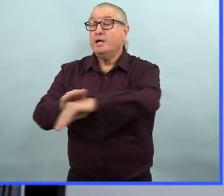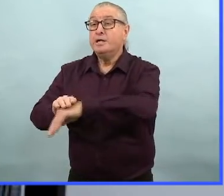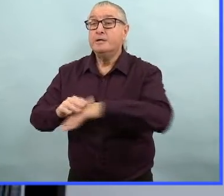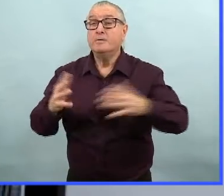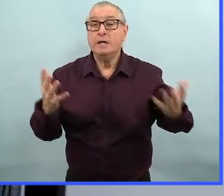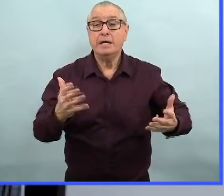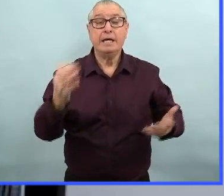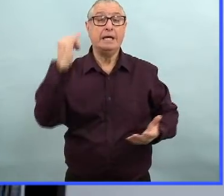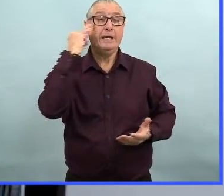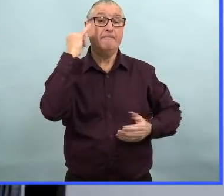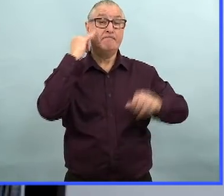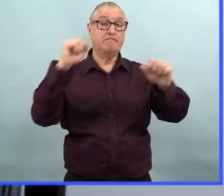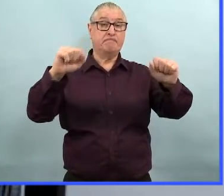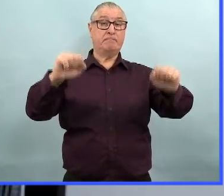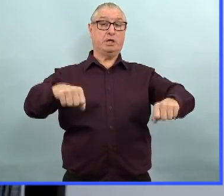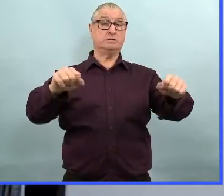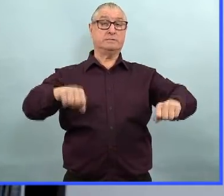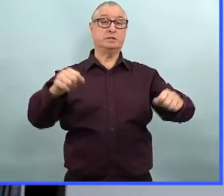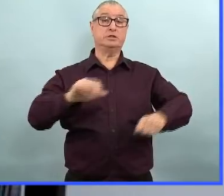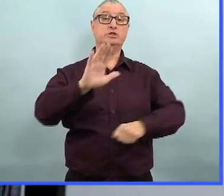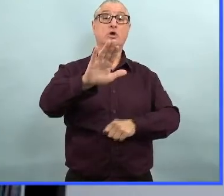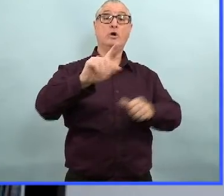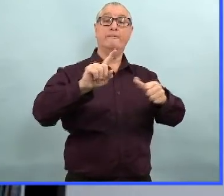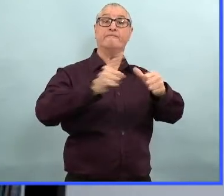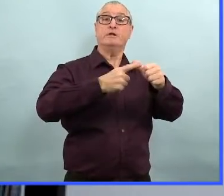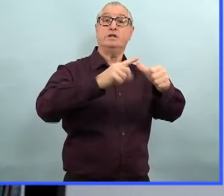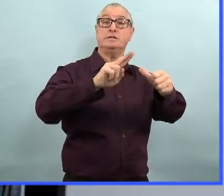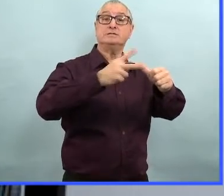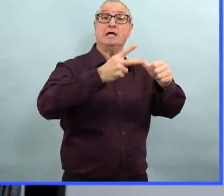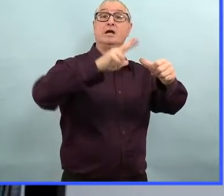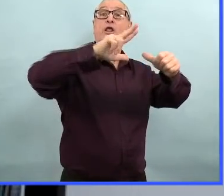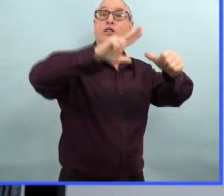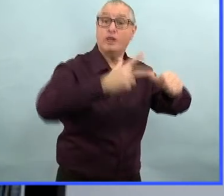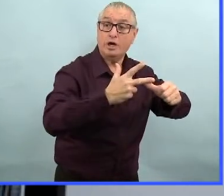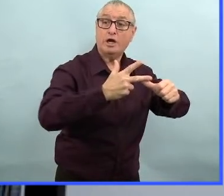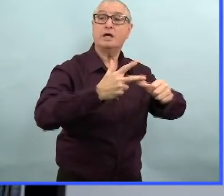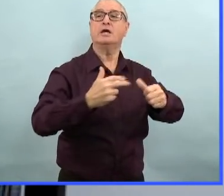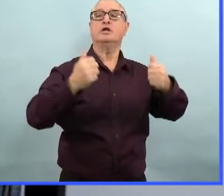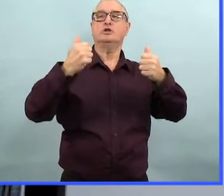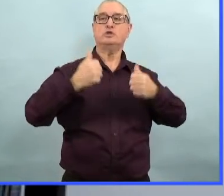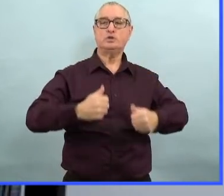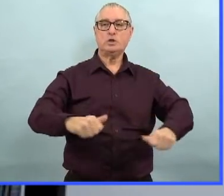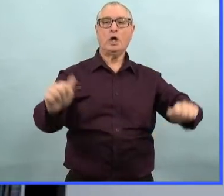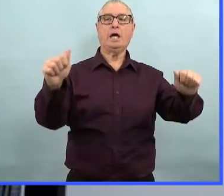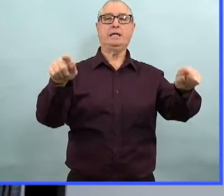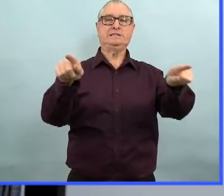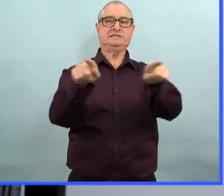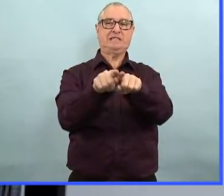the only exception being that we recommend pfizer for doses for those people under 30. however when